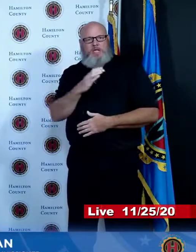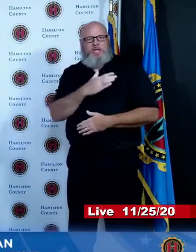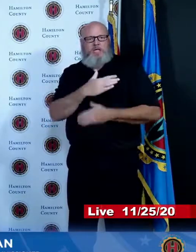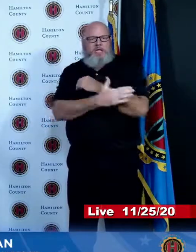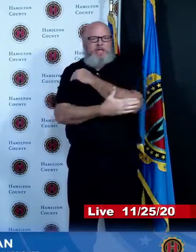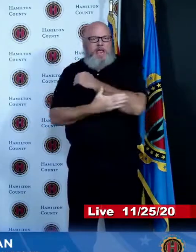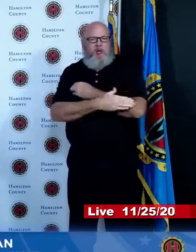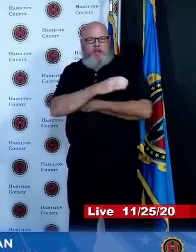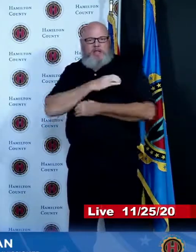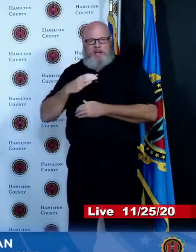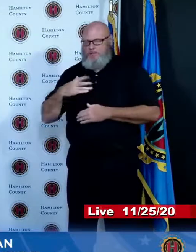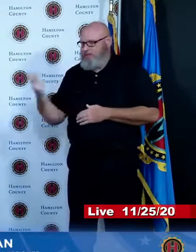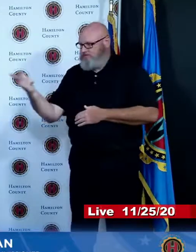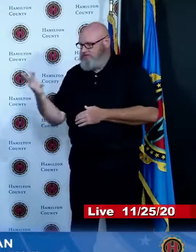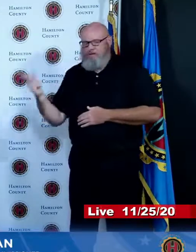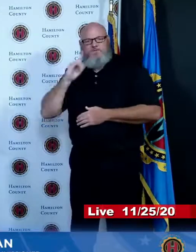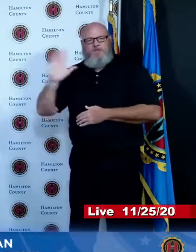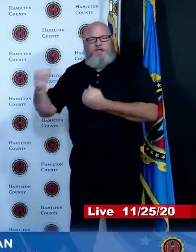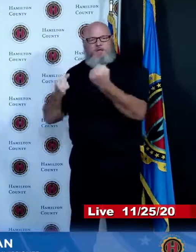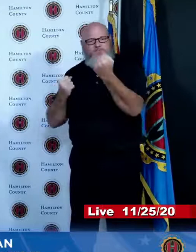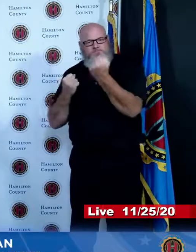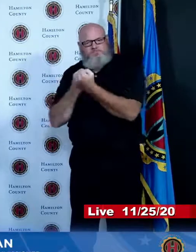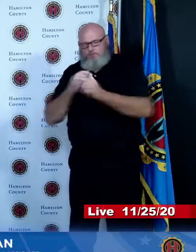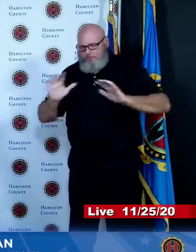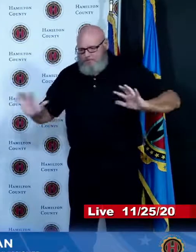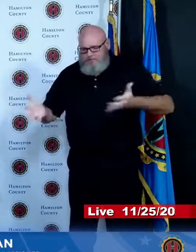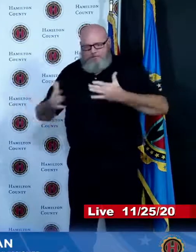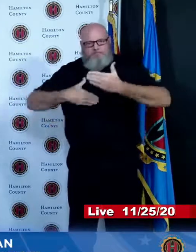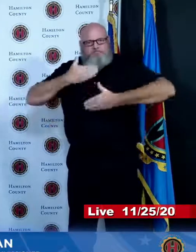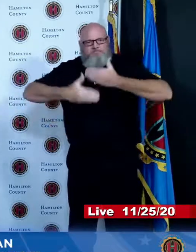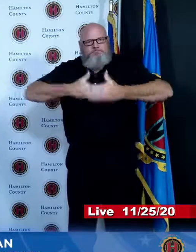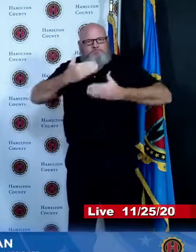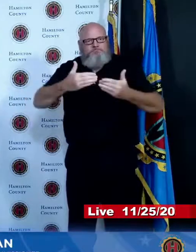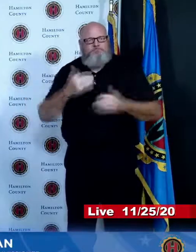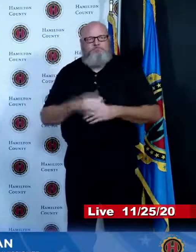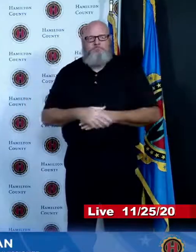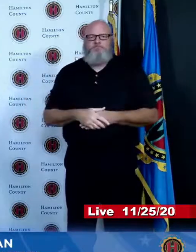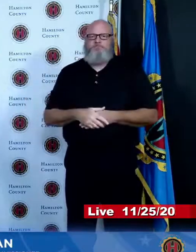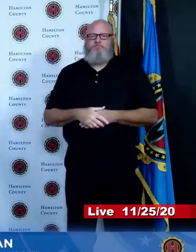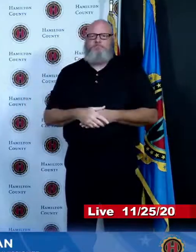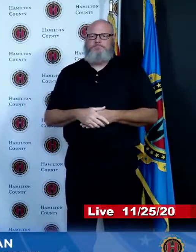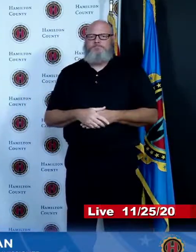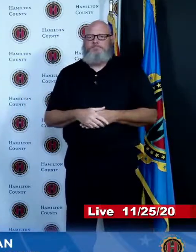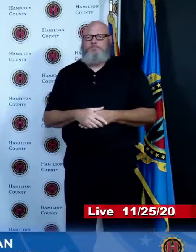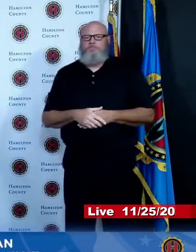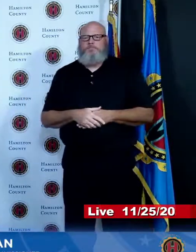to remind our community that we have a lot of community spread right now the advisory recommends